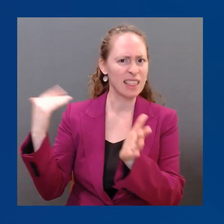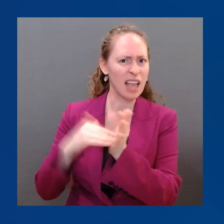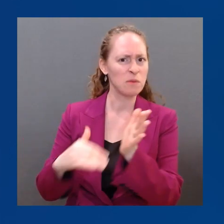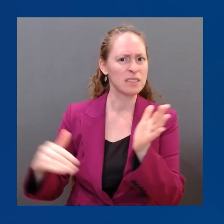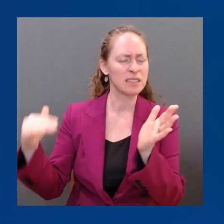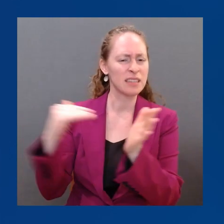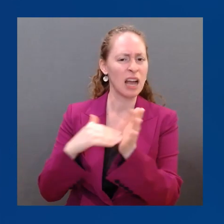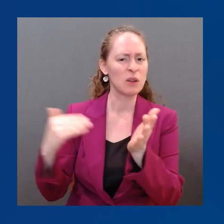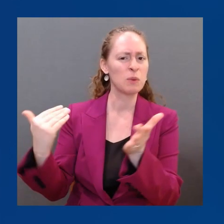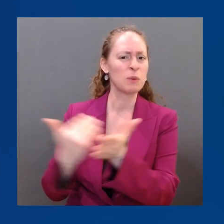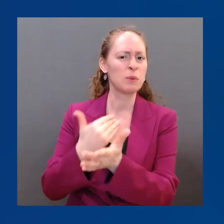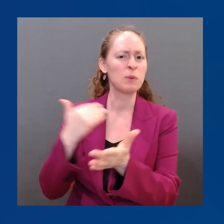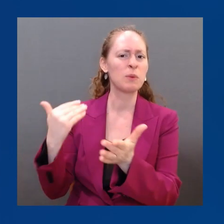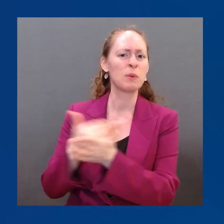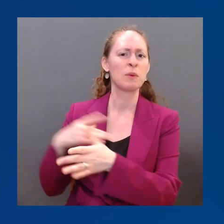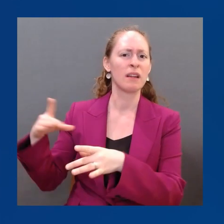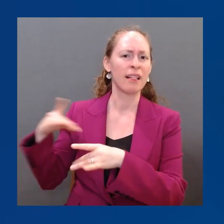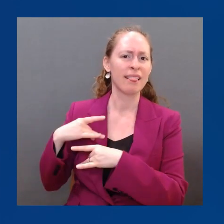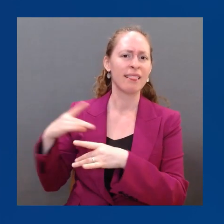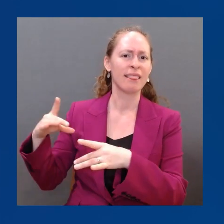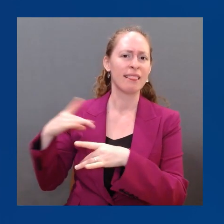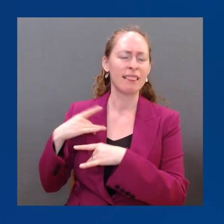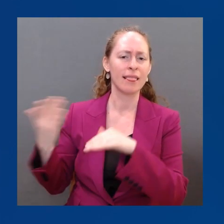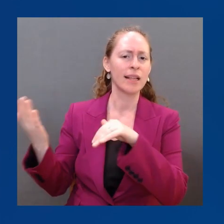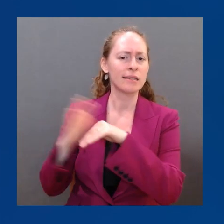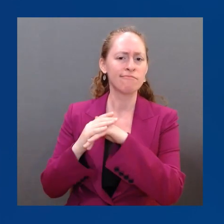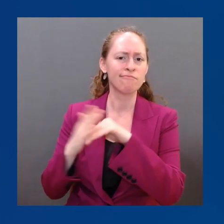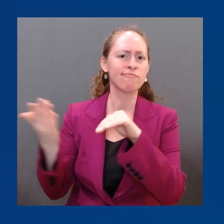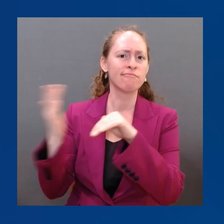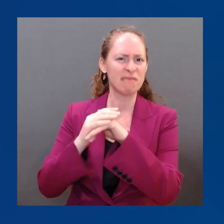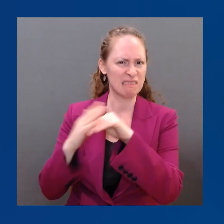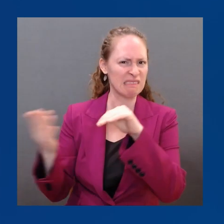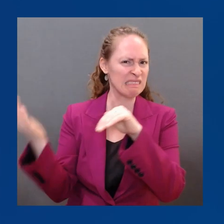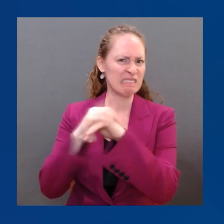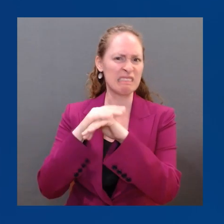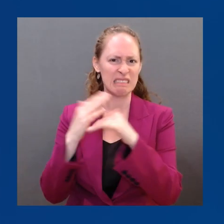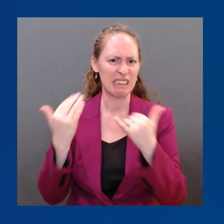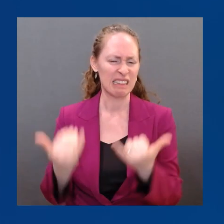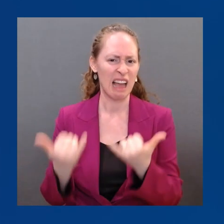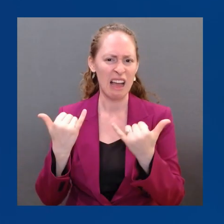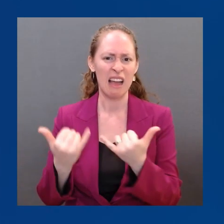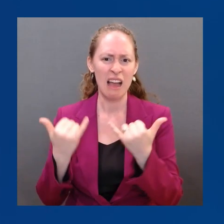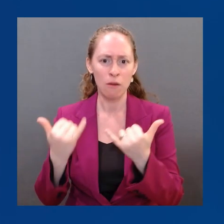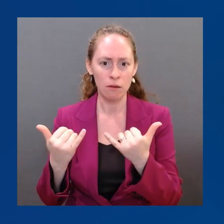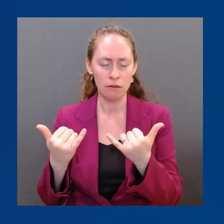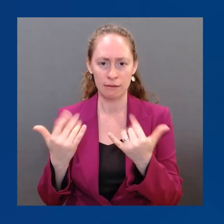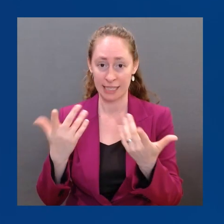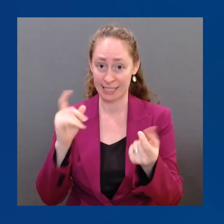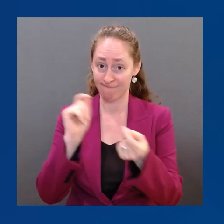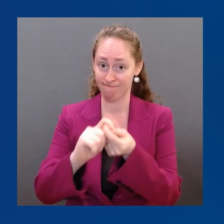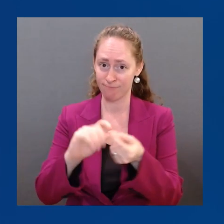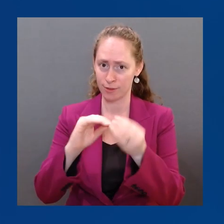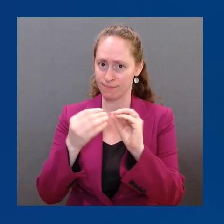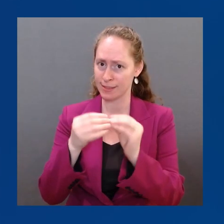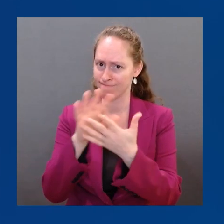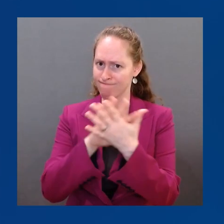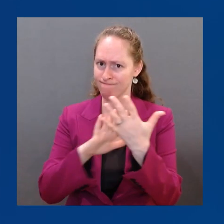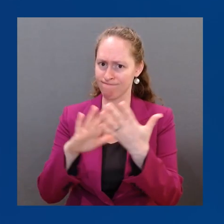is actually substantially higher than that -- hard to know exactly how many, but we know that a lot of people are getting diagnosed using home tests.